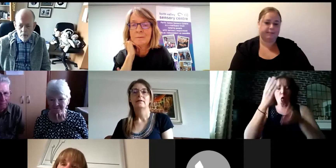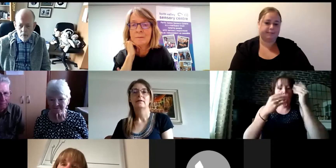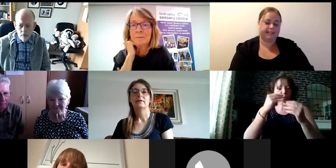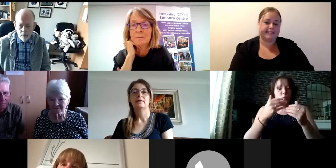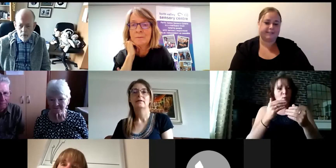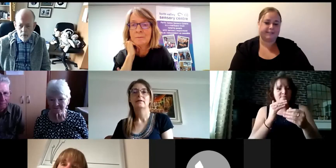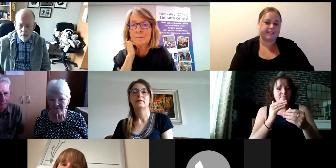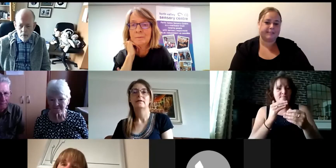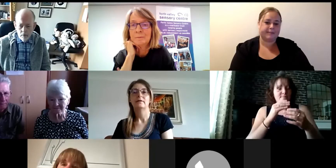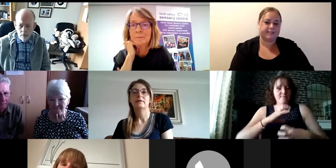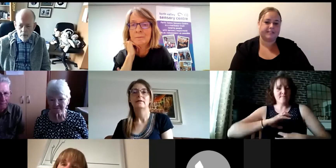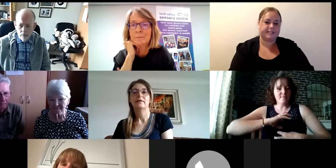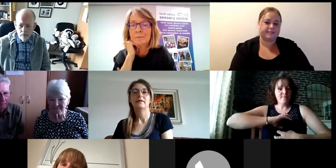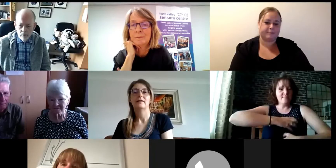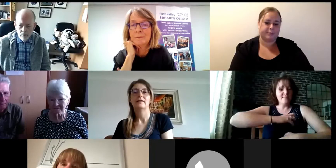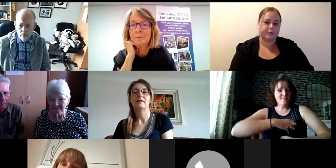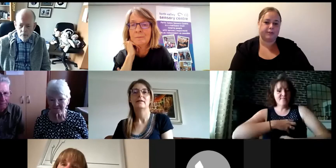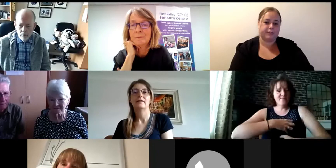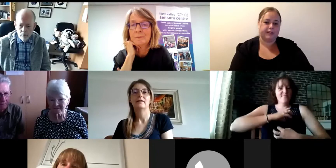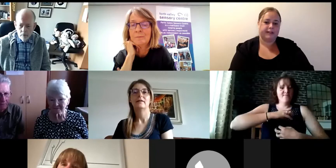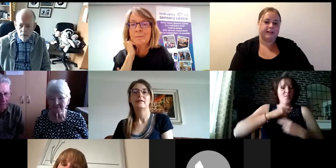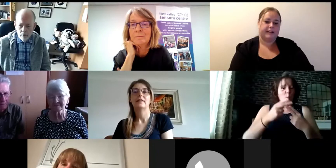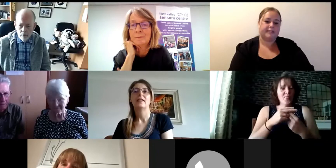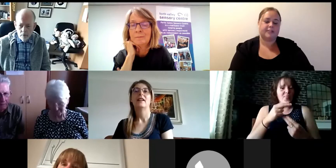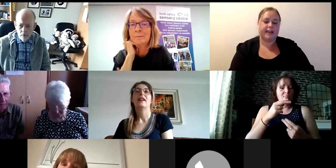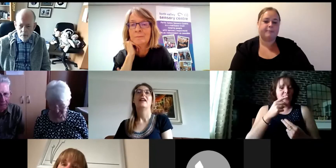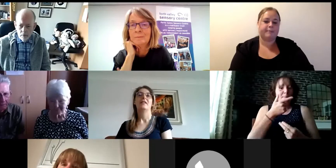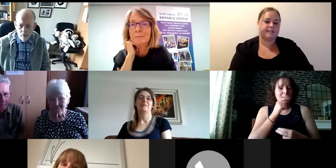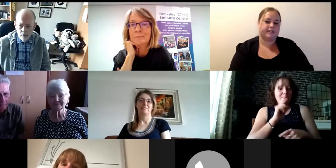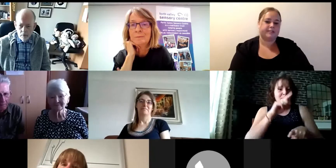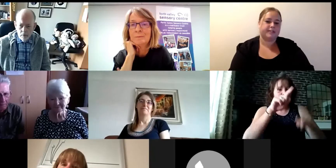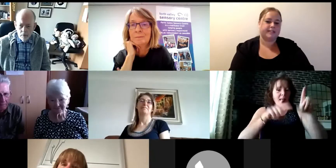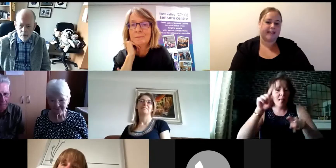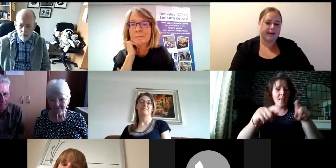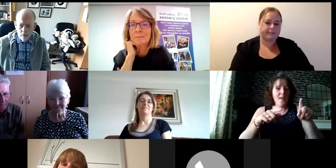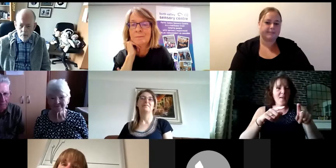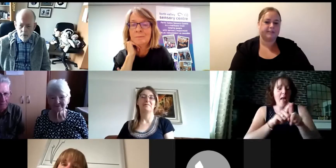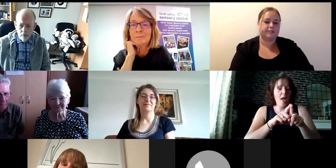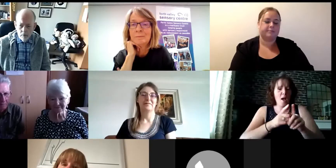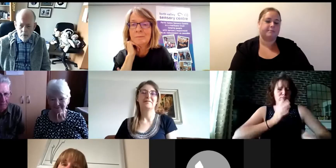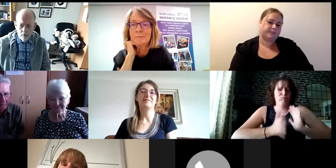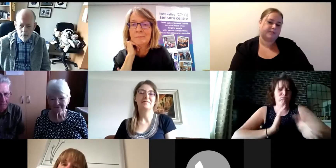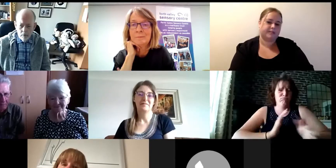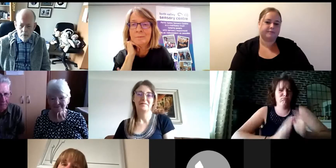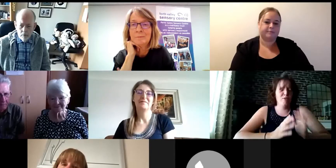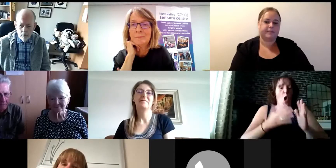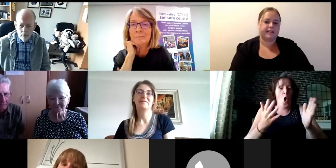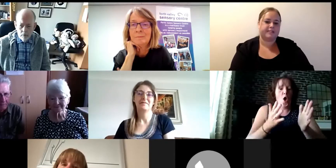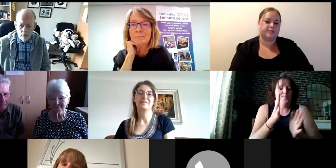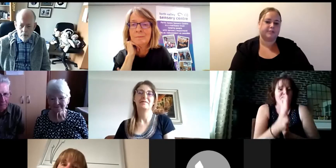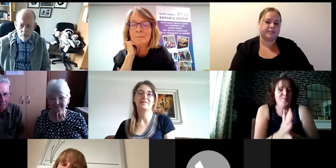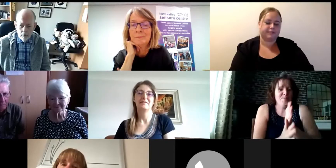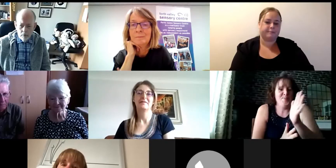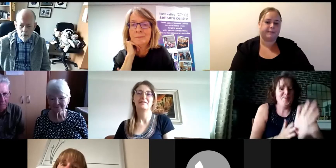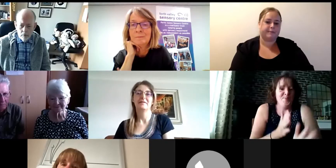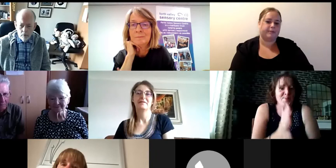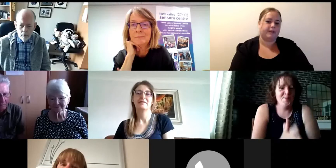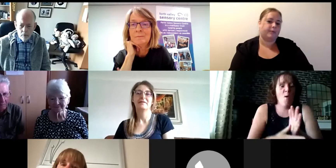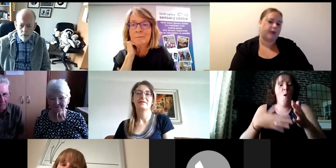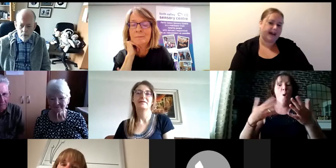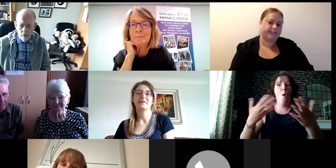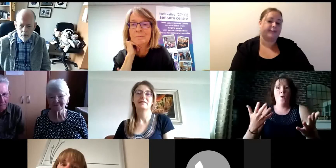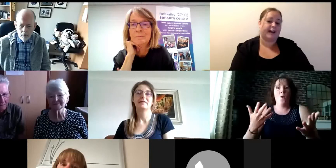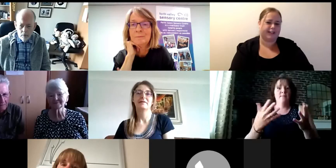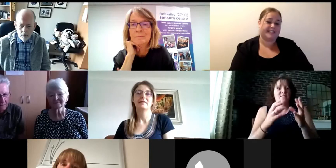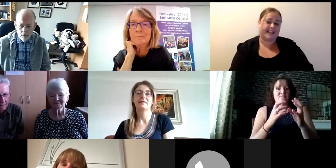completely different experiences so it helped me to learn to adapt. Either I could sign